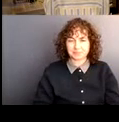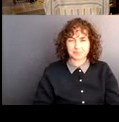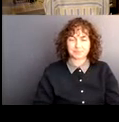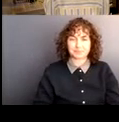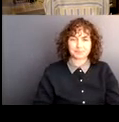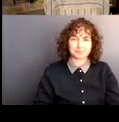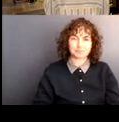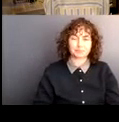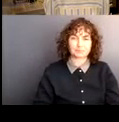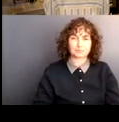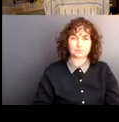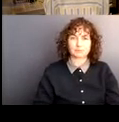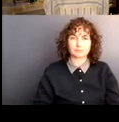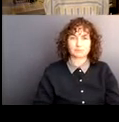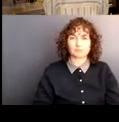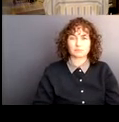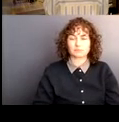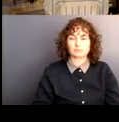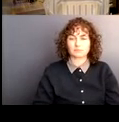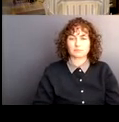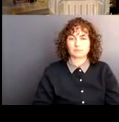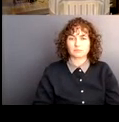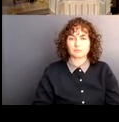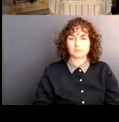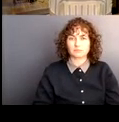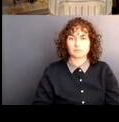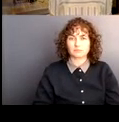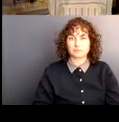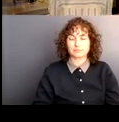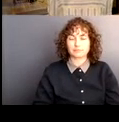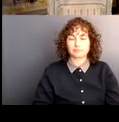So now that we've looked at some classroom spaces